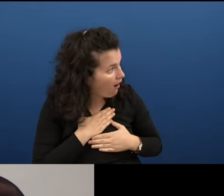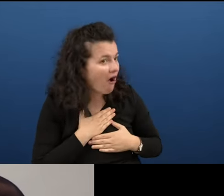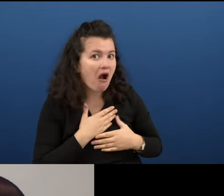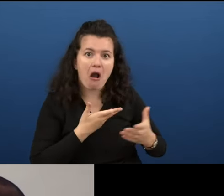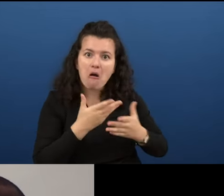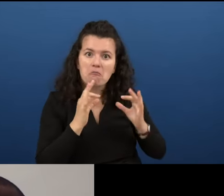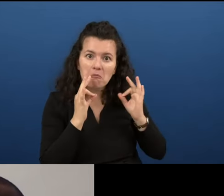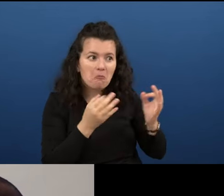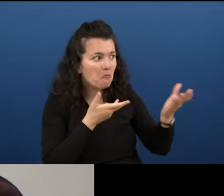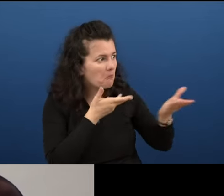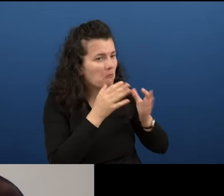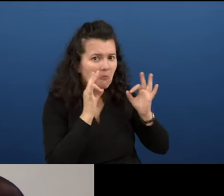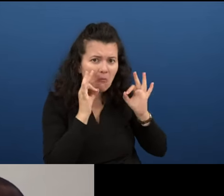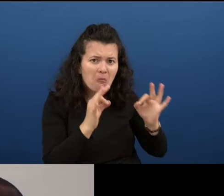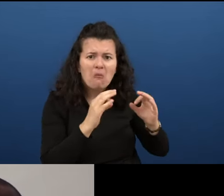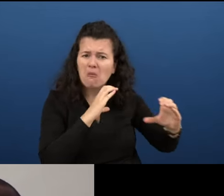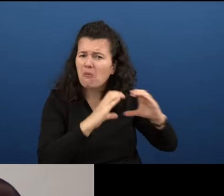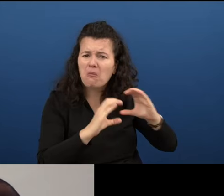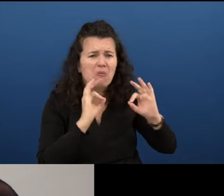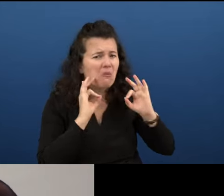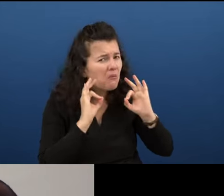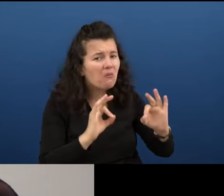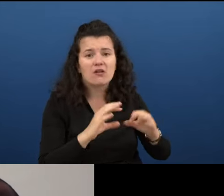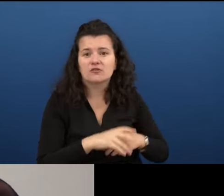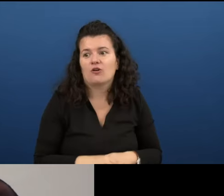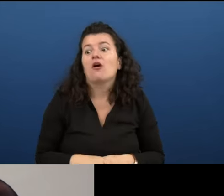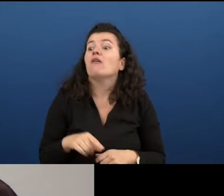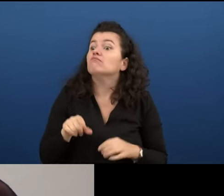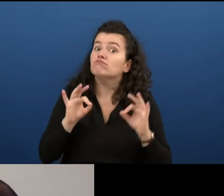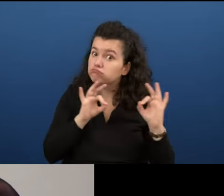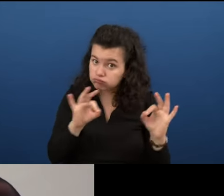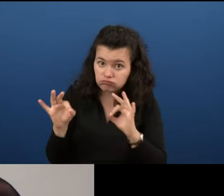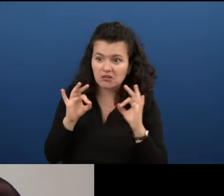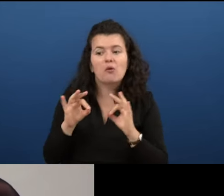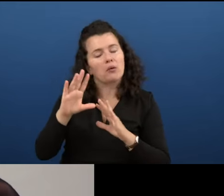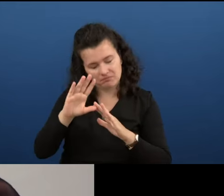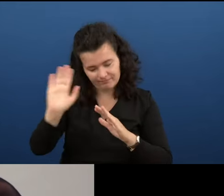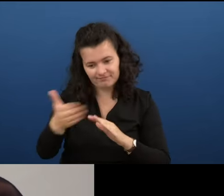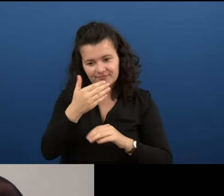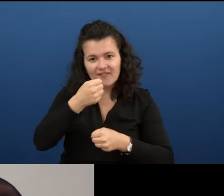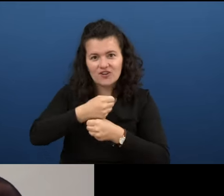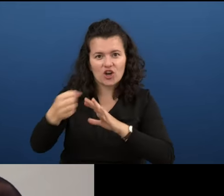10:18:44 And from there, we even higher. 10:18:47 As Kareem was saying, the best practices